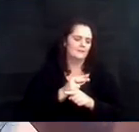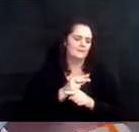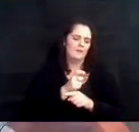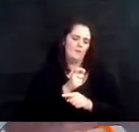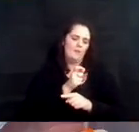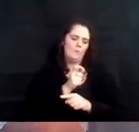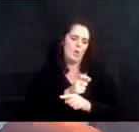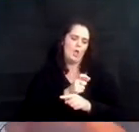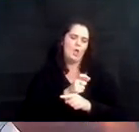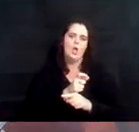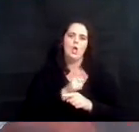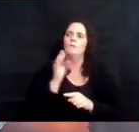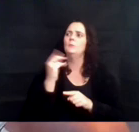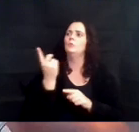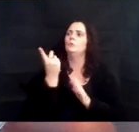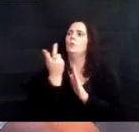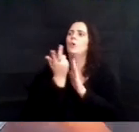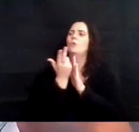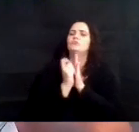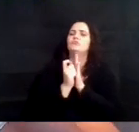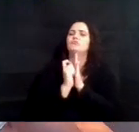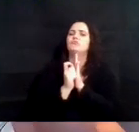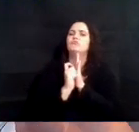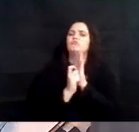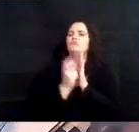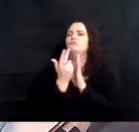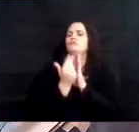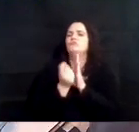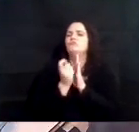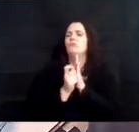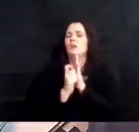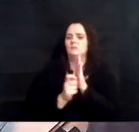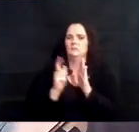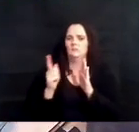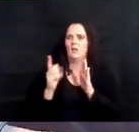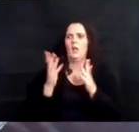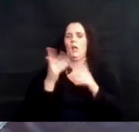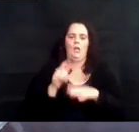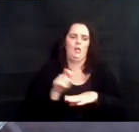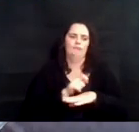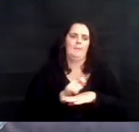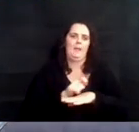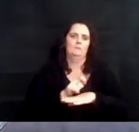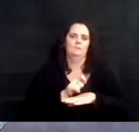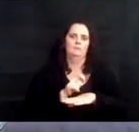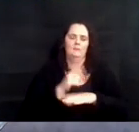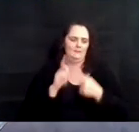when it was a rubbed out and another word was put on top of it. But seeing that ghost of the previous drawing is